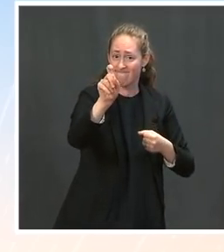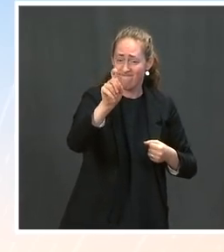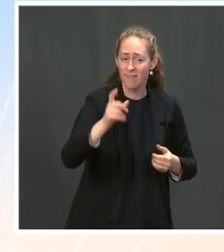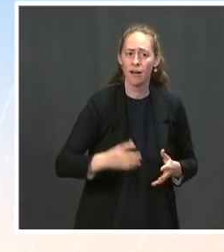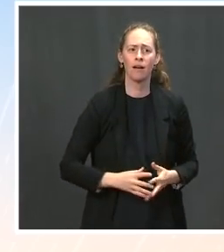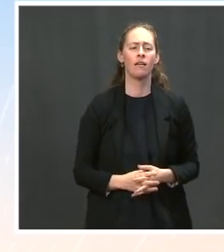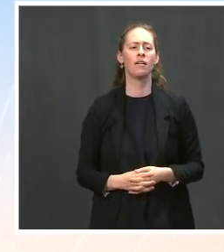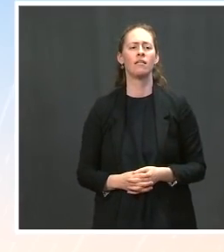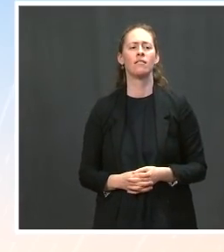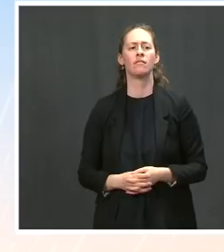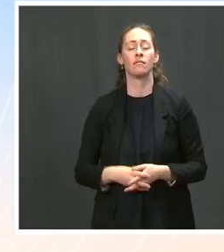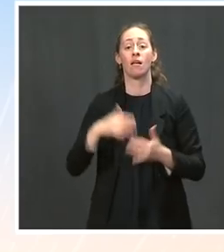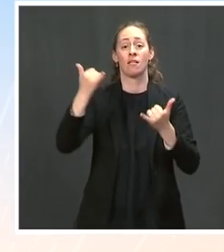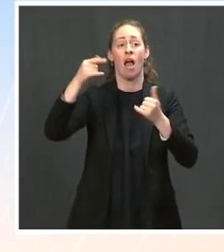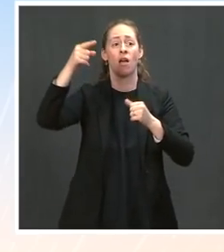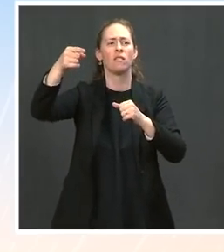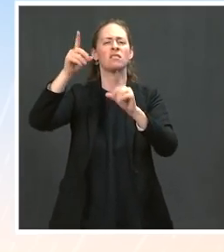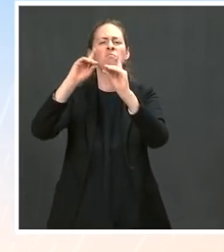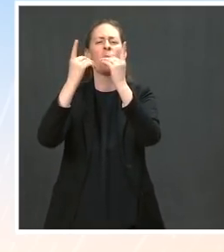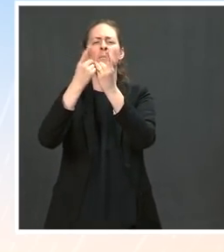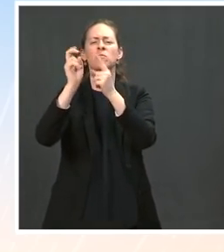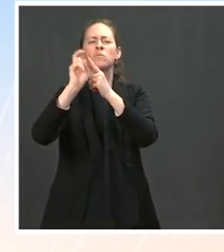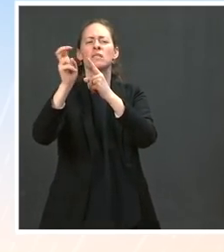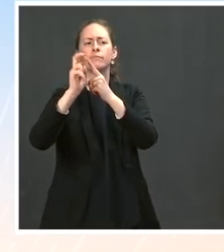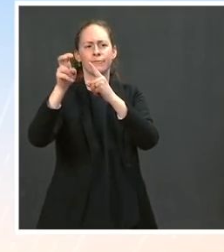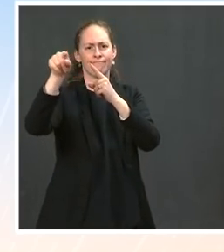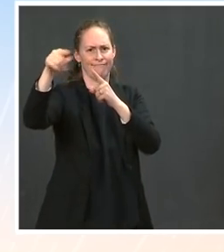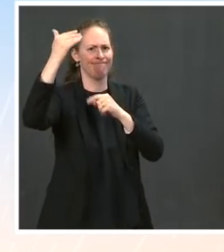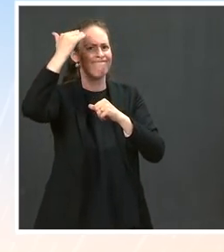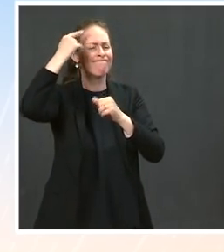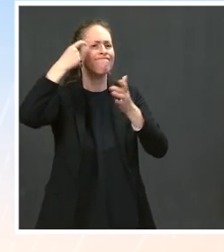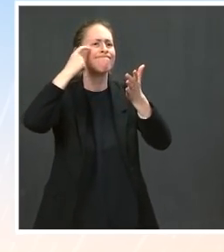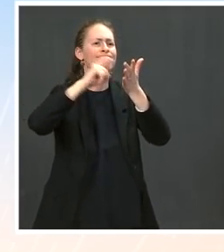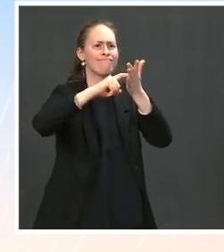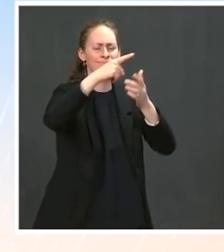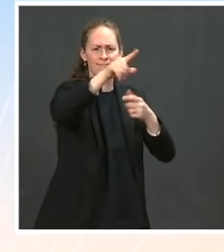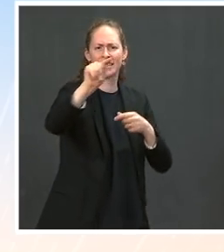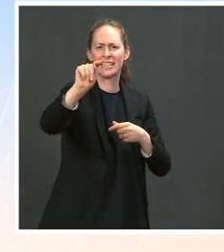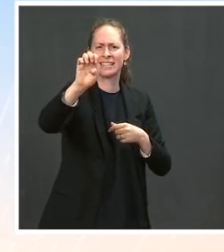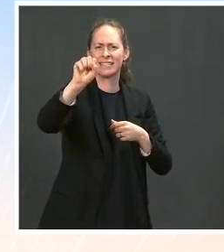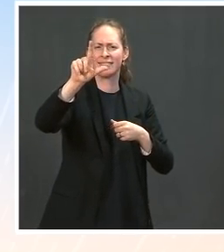as you noted, is aware of these incidents involving Tesla vehicles and that the National Highway Trans- --